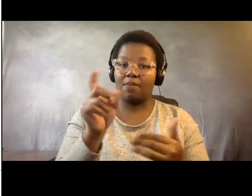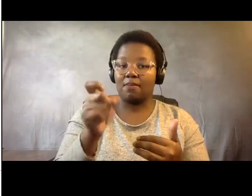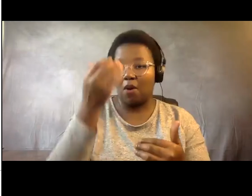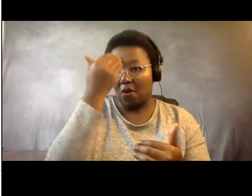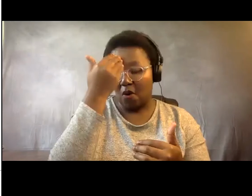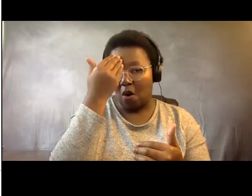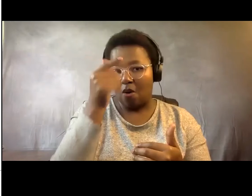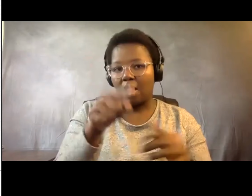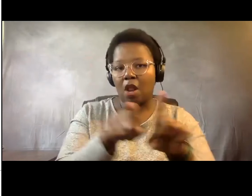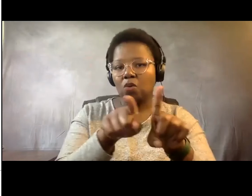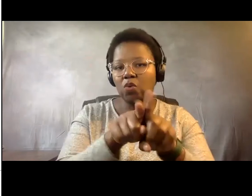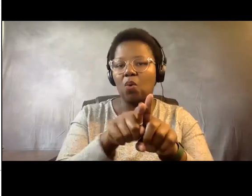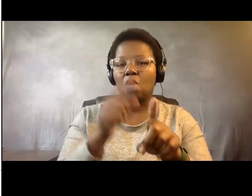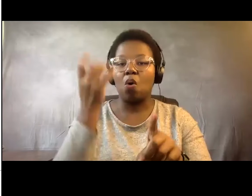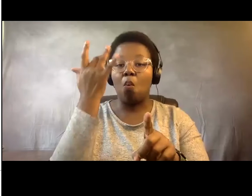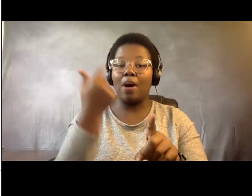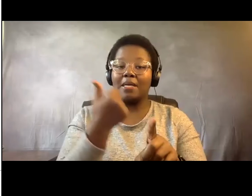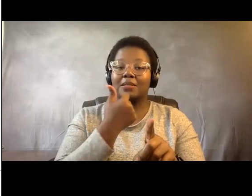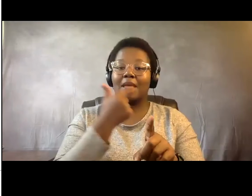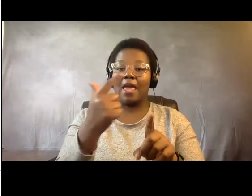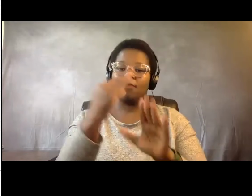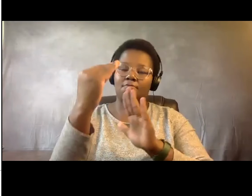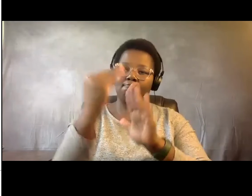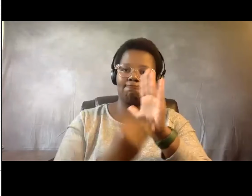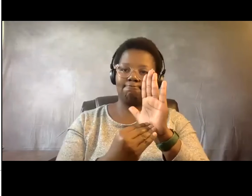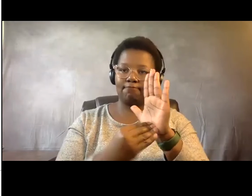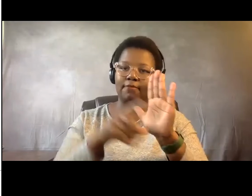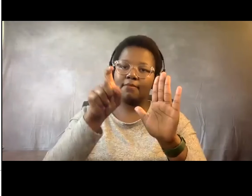this is the sort of thing that also need to be documented. If you're building a website